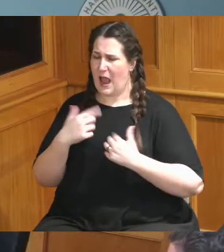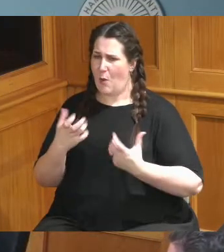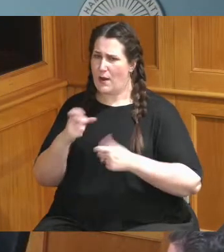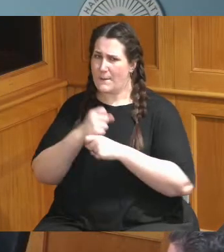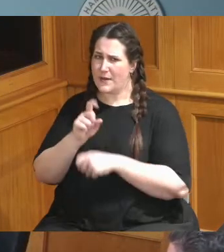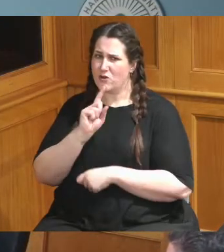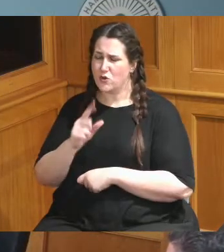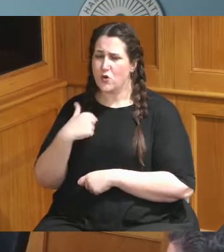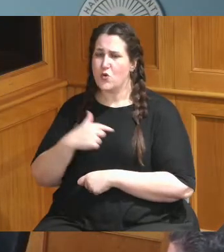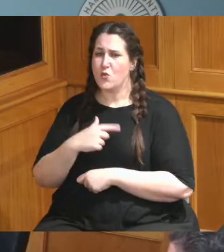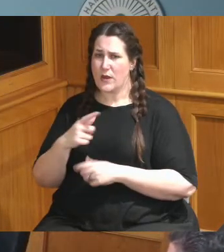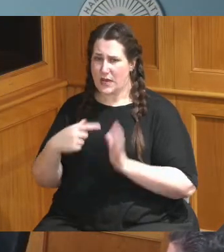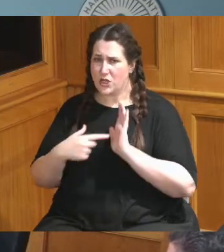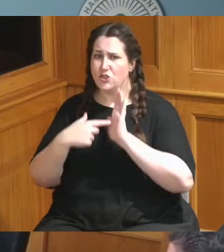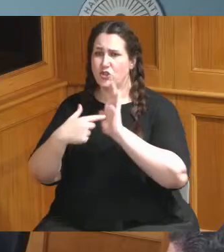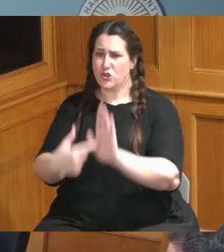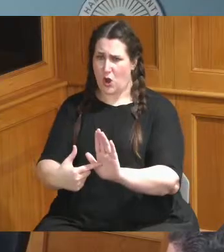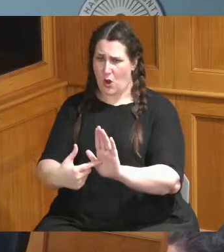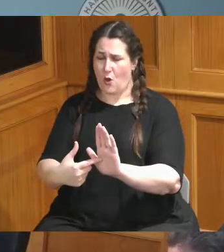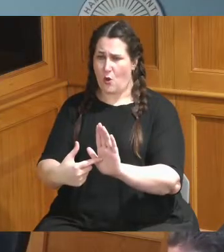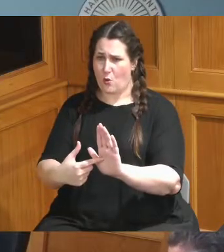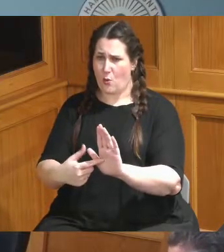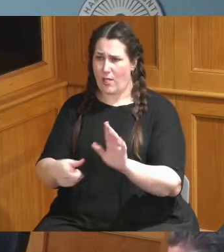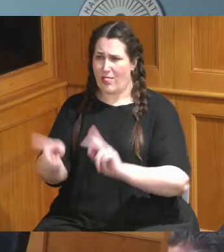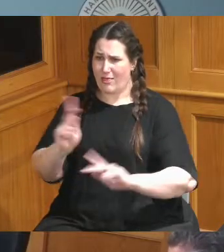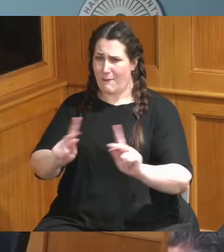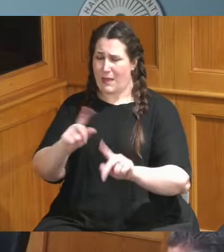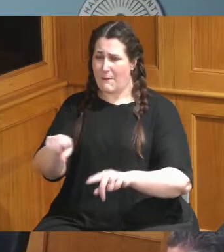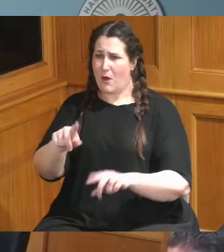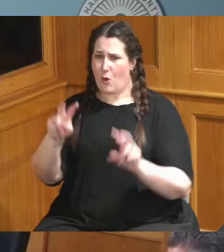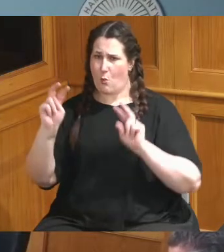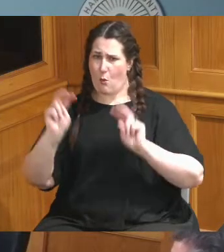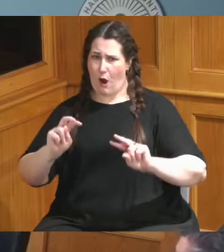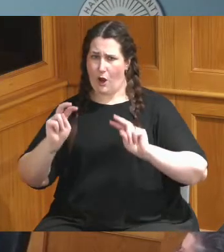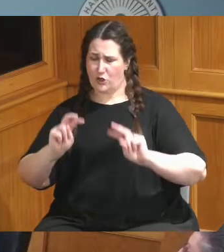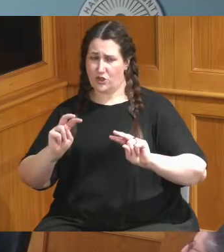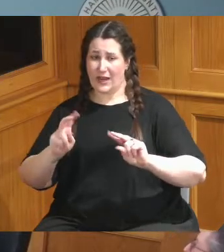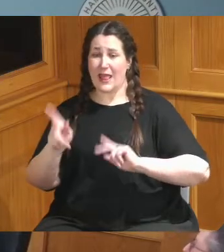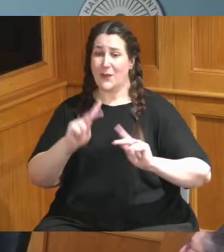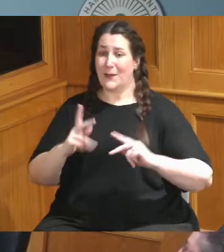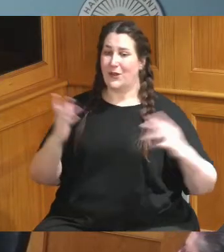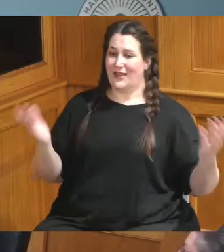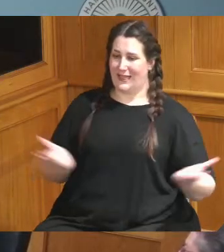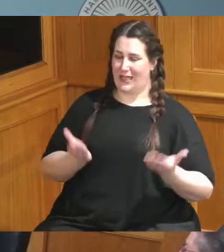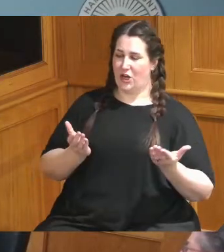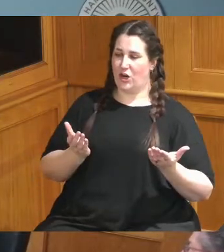sure that we indicate to the residents that are watching and the ones that are here. I would say